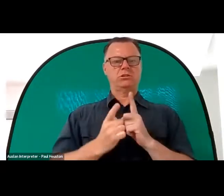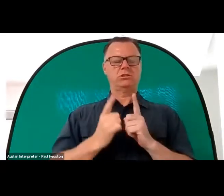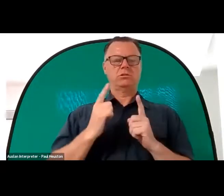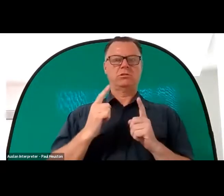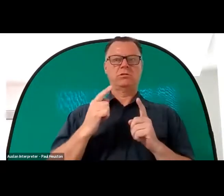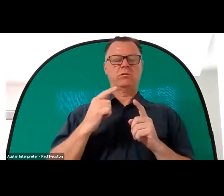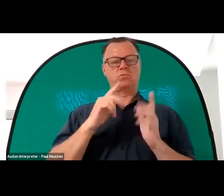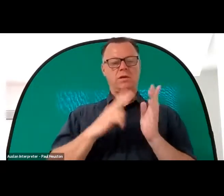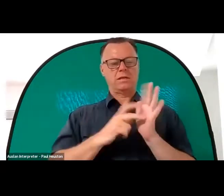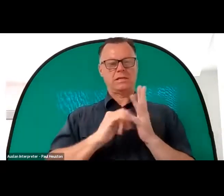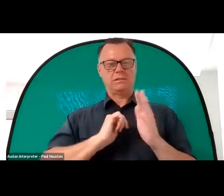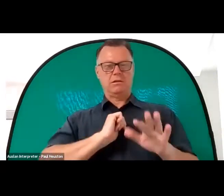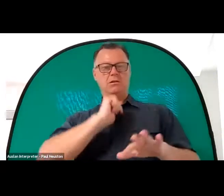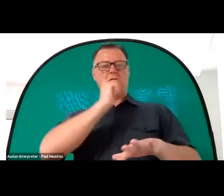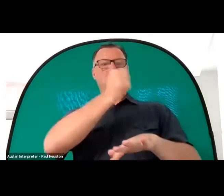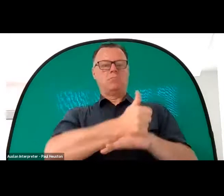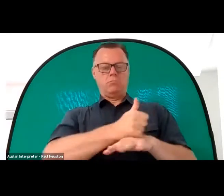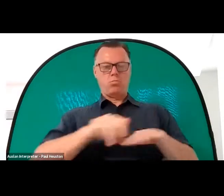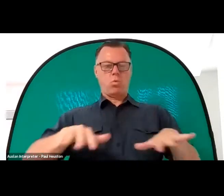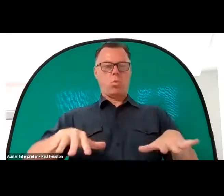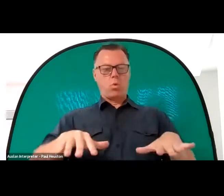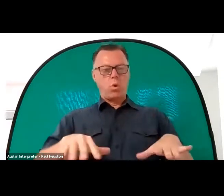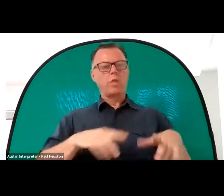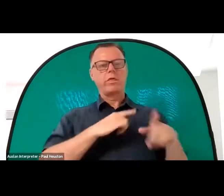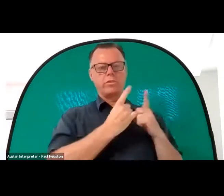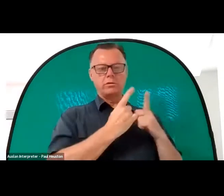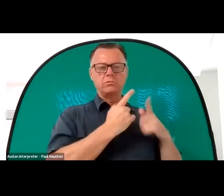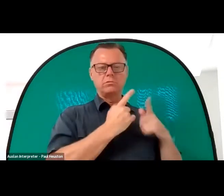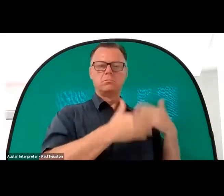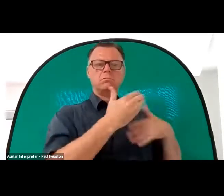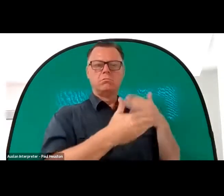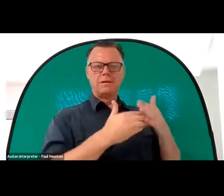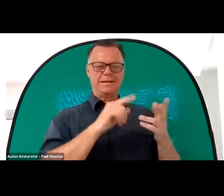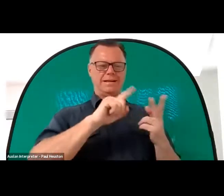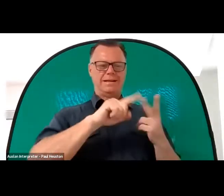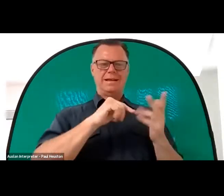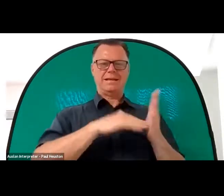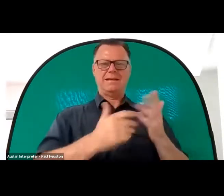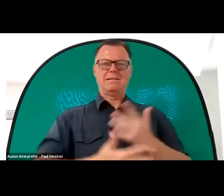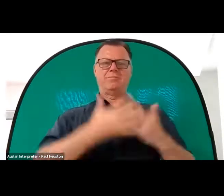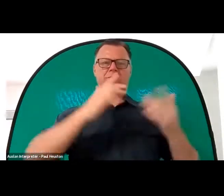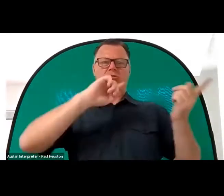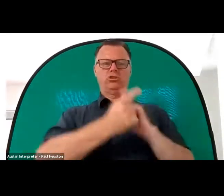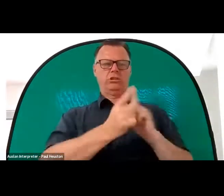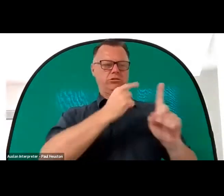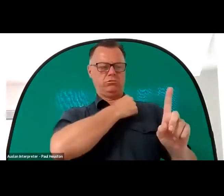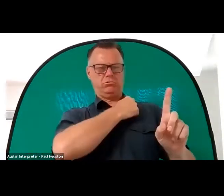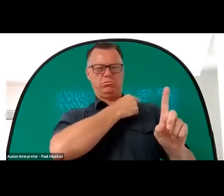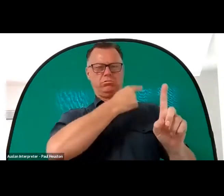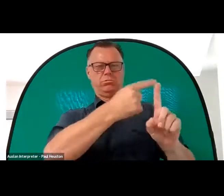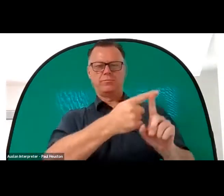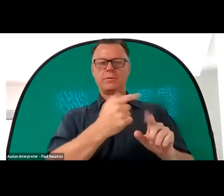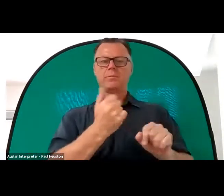the NDIS, and we think it is probably the biggest changes that have happened since the inception of the NDIS. So